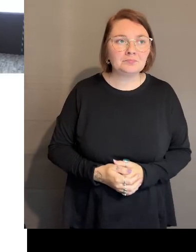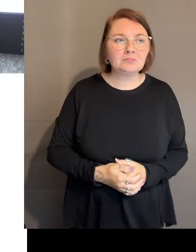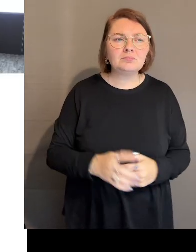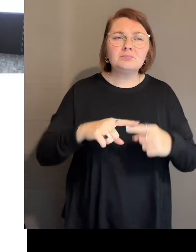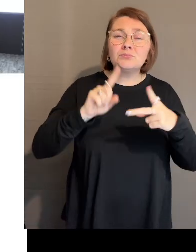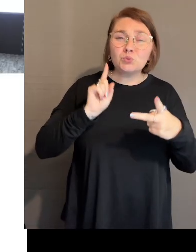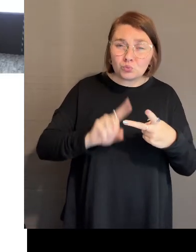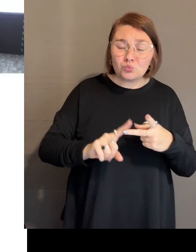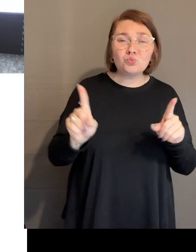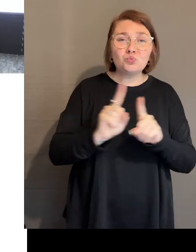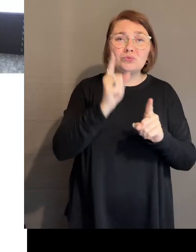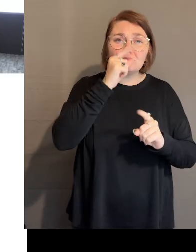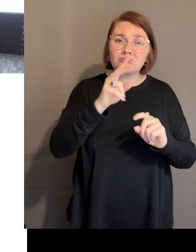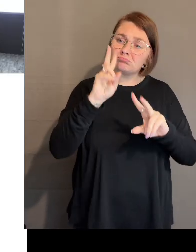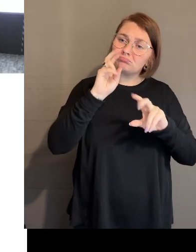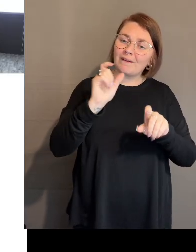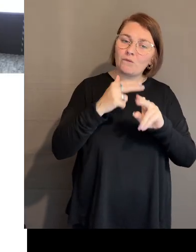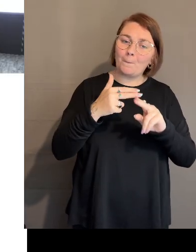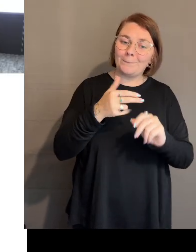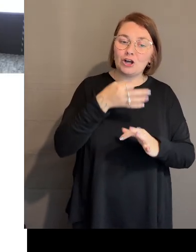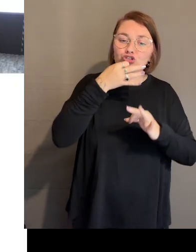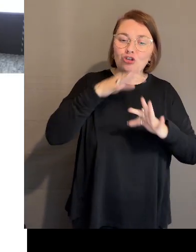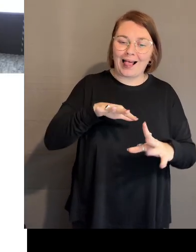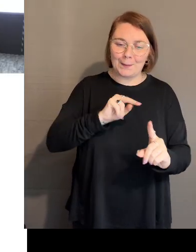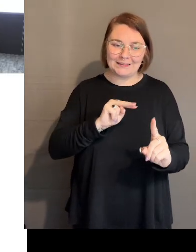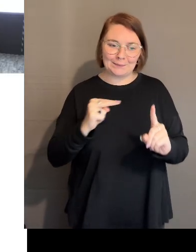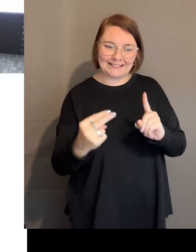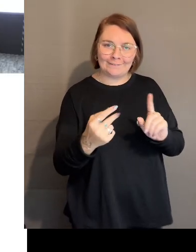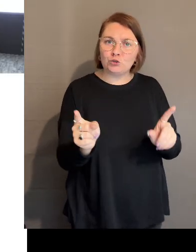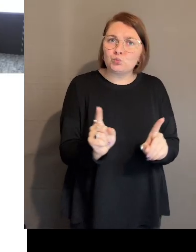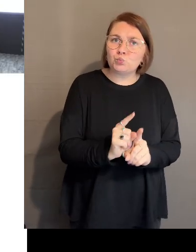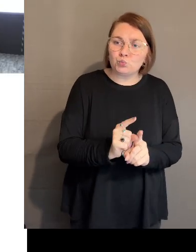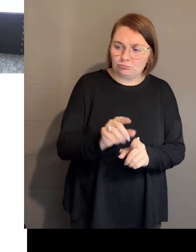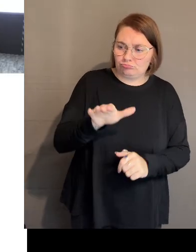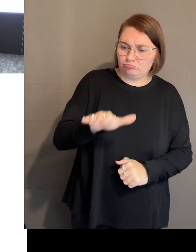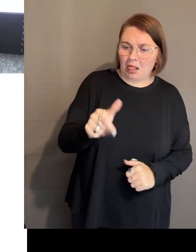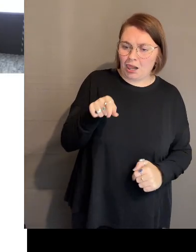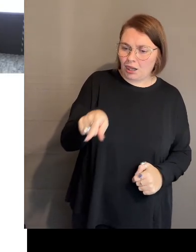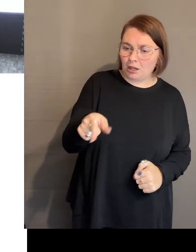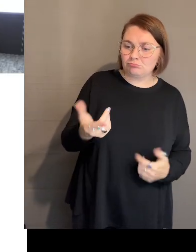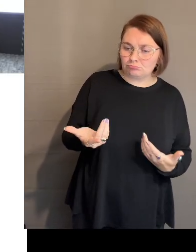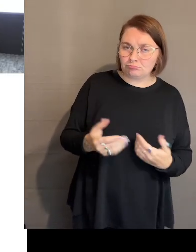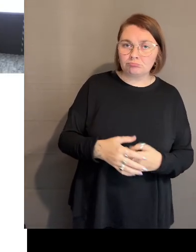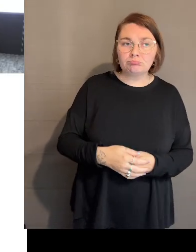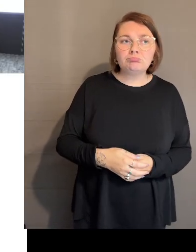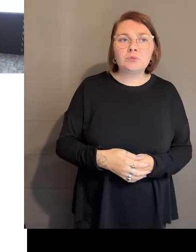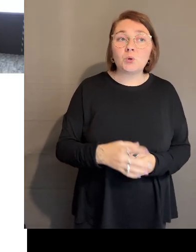But you can also look at this from the child point of view. There is…